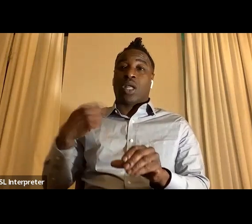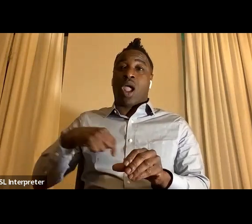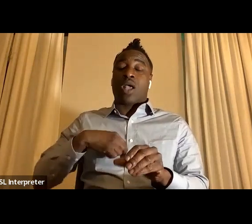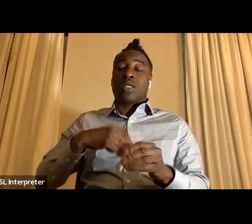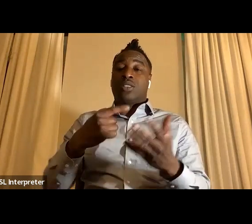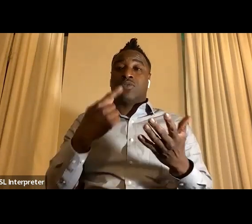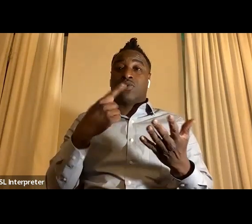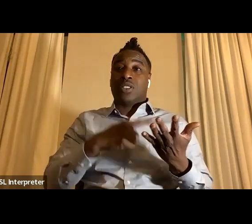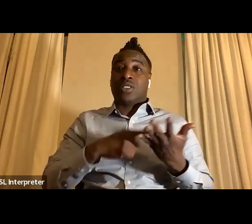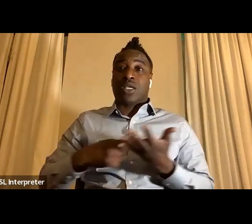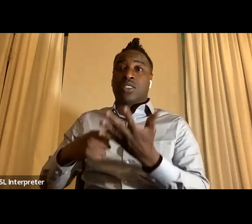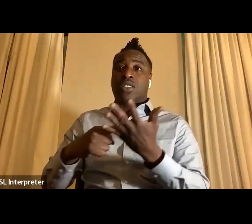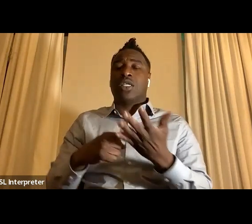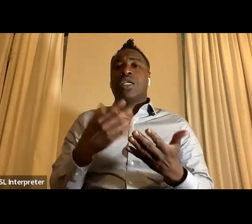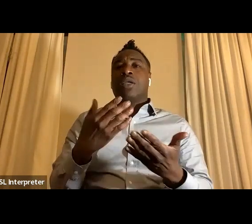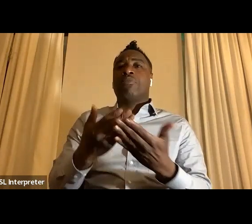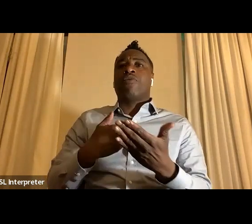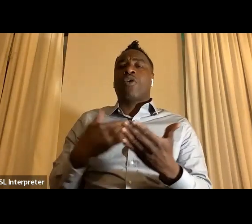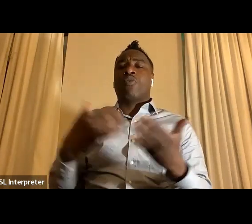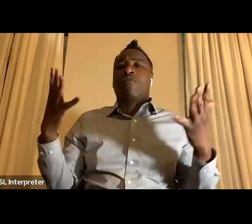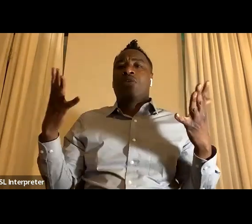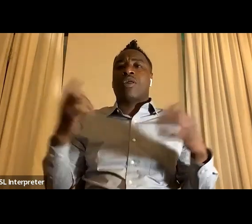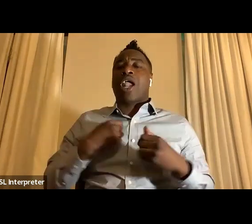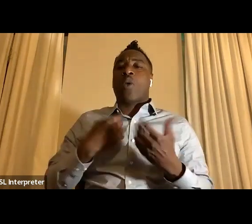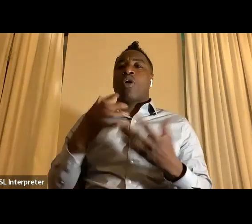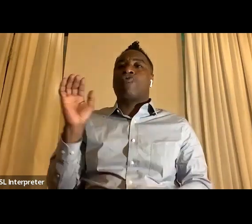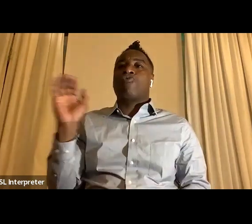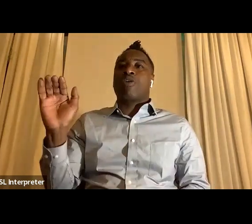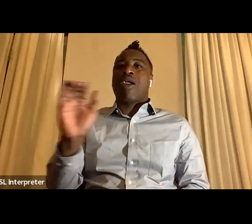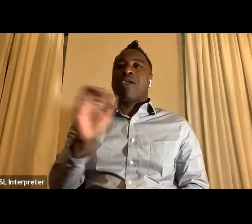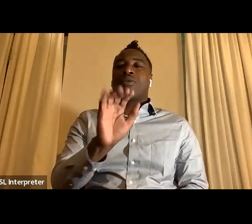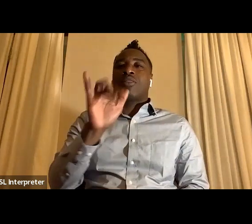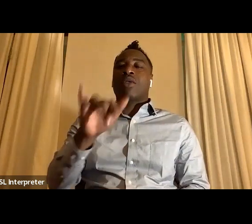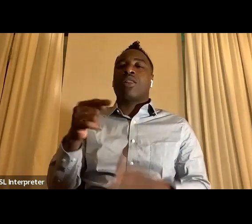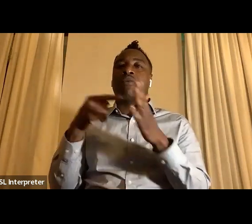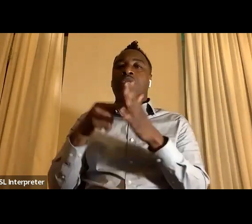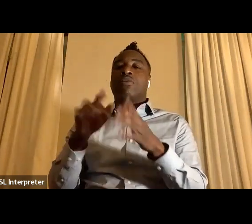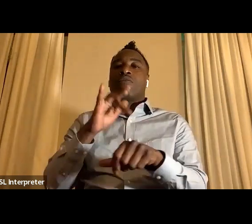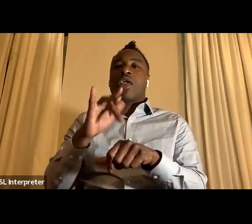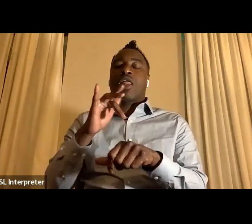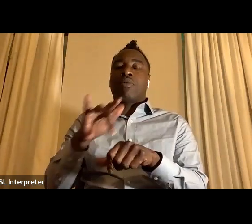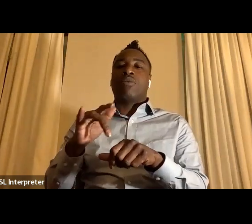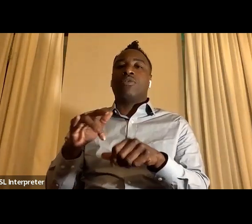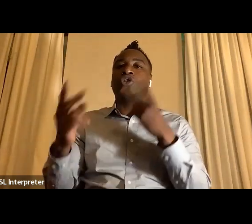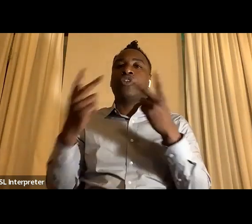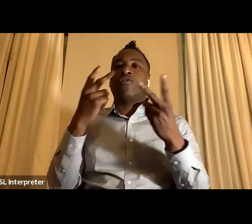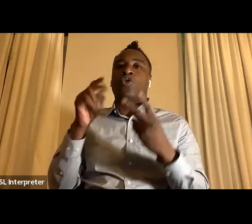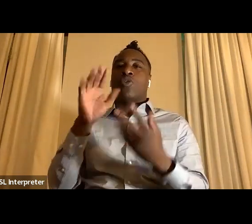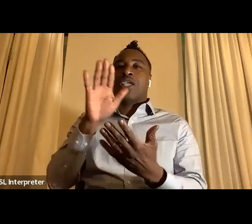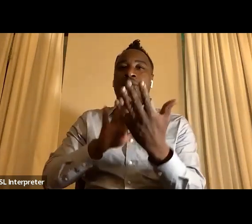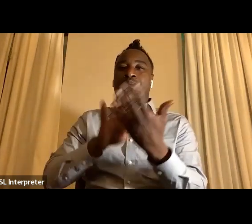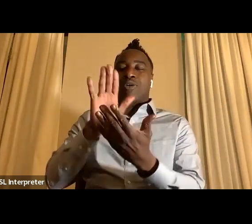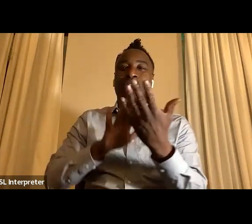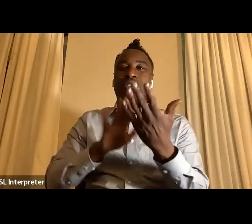Before we like wrap things up, I like to remind you all that the exhibition is available to be viewed in person at the Ville until January 29.